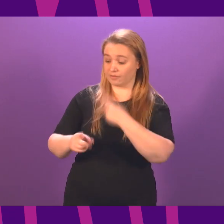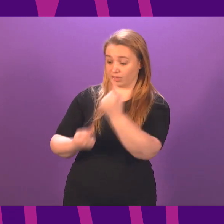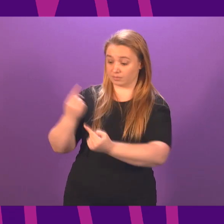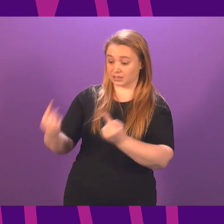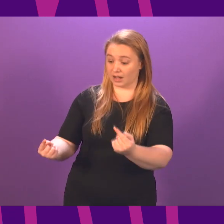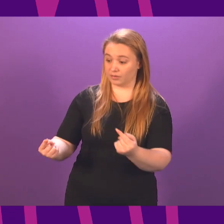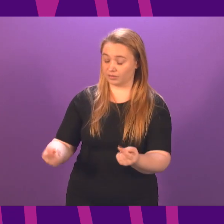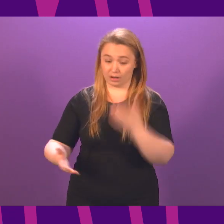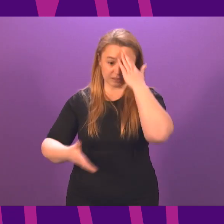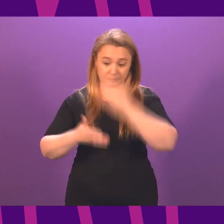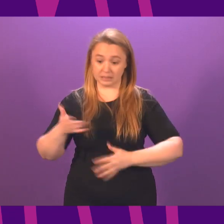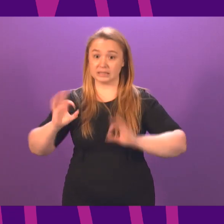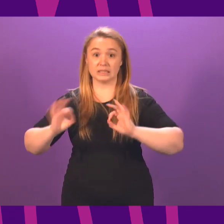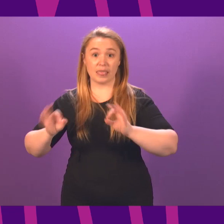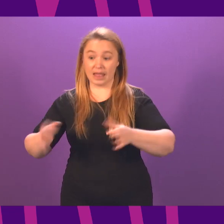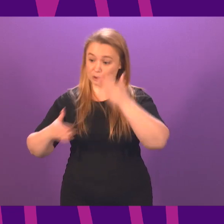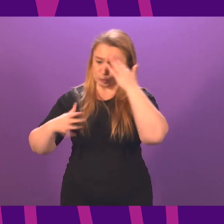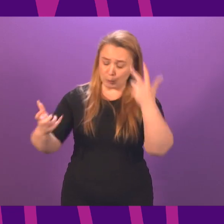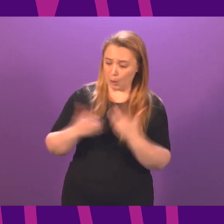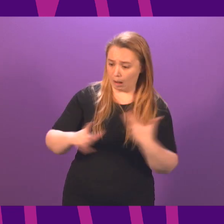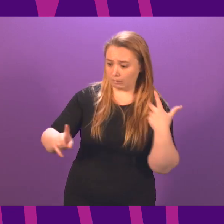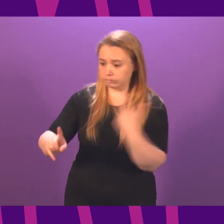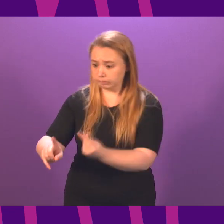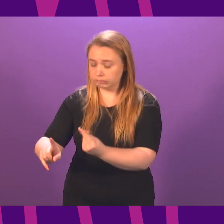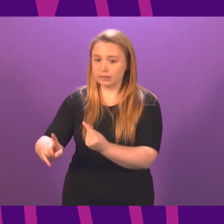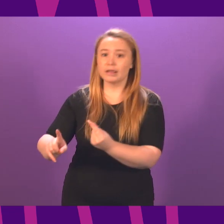of carrying out vaccinations—know exactly what they should do in these circumstances.